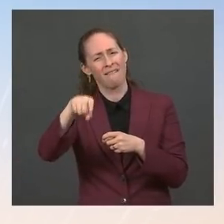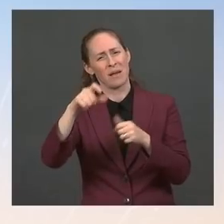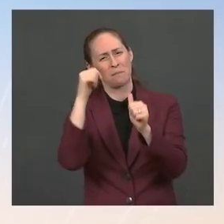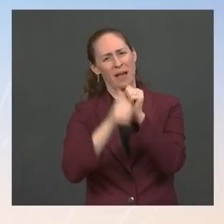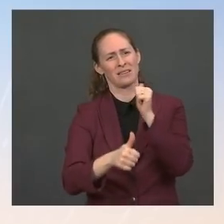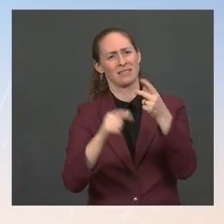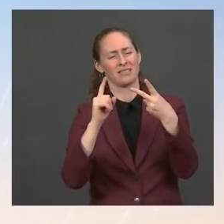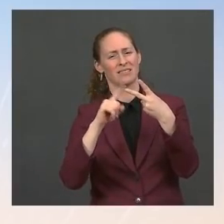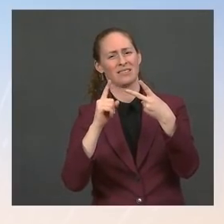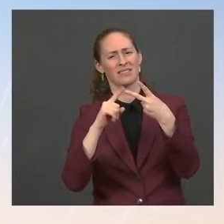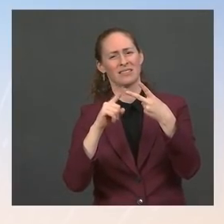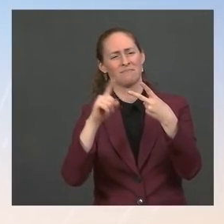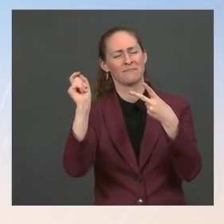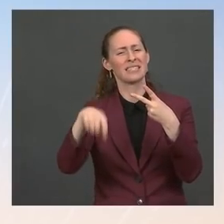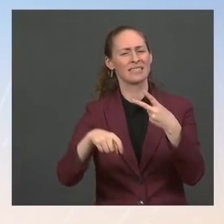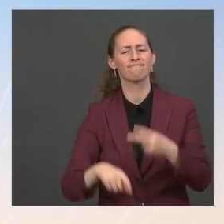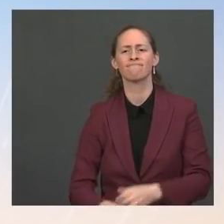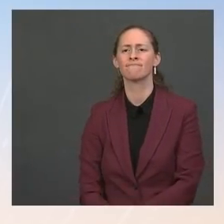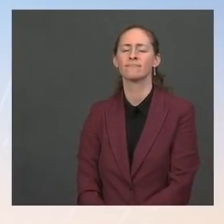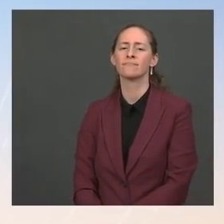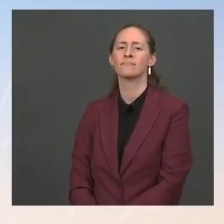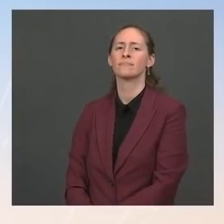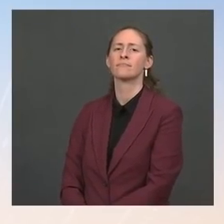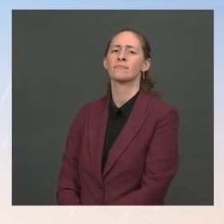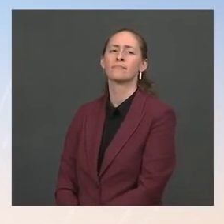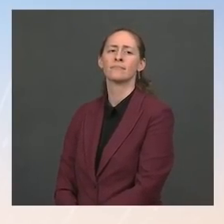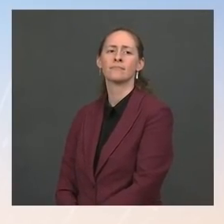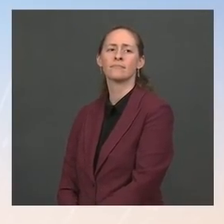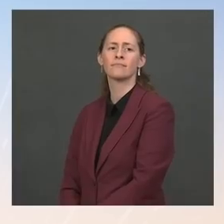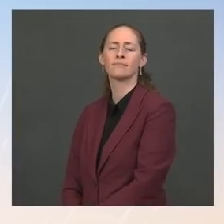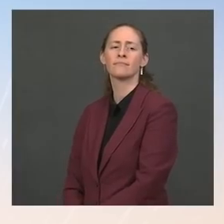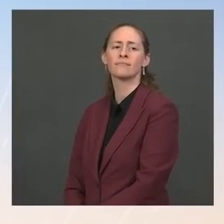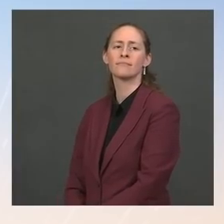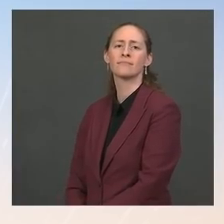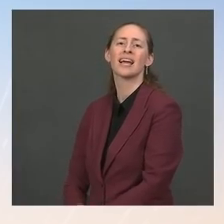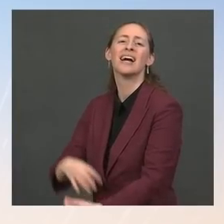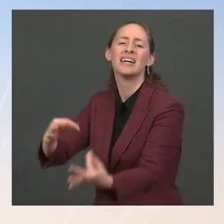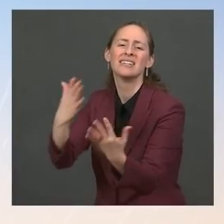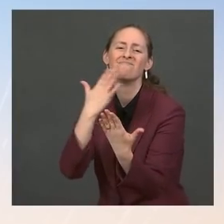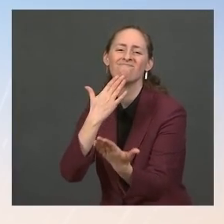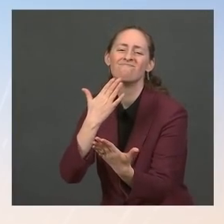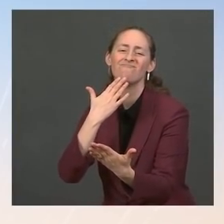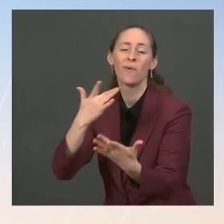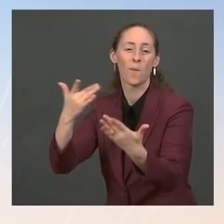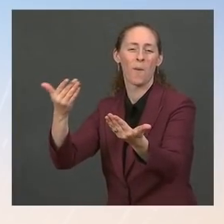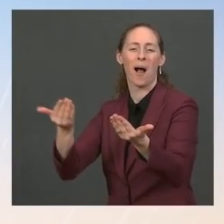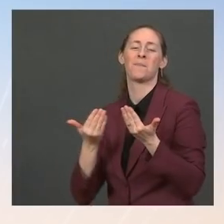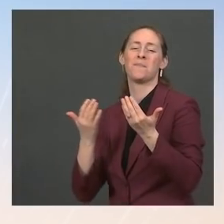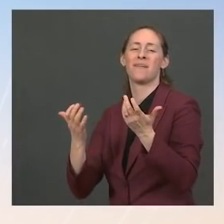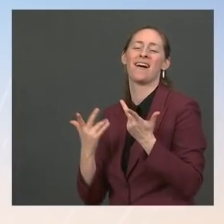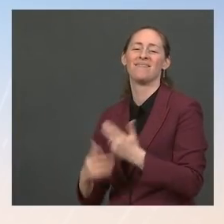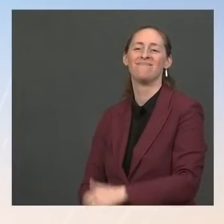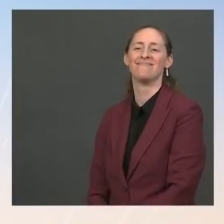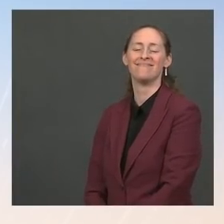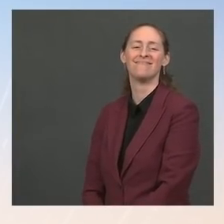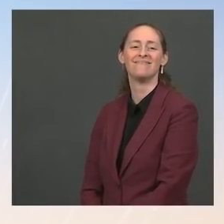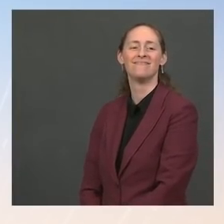Go ahead. The Press: Thanks so much, Jen. And welcome back. The President has picked Dr. Rob Califf as his pick for FDA commissioner.